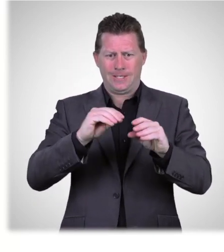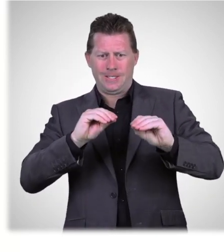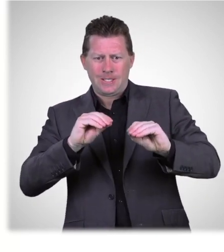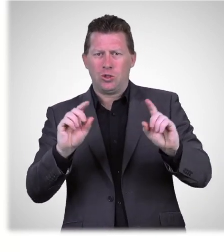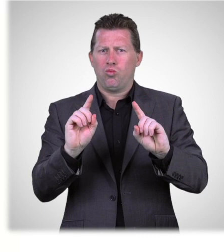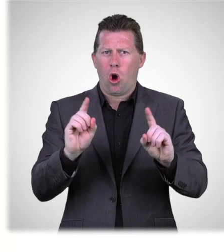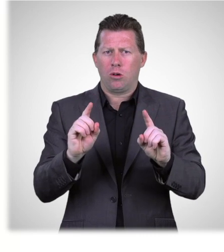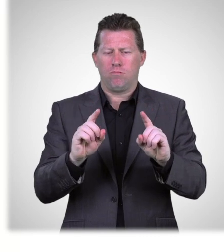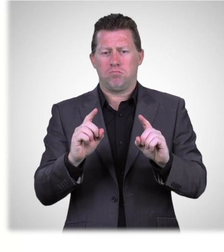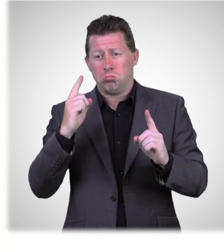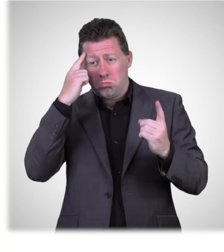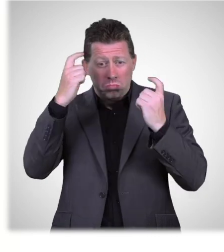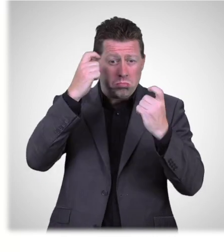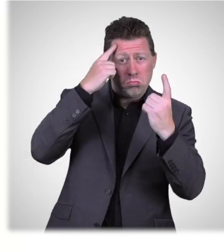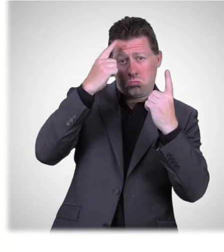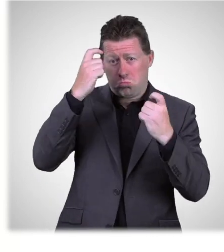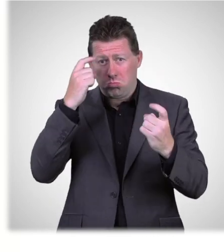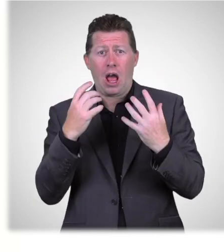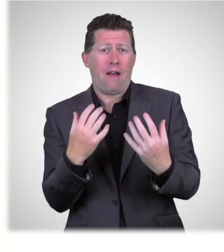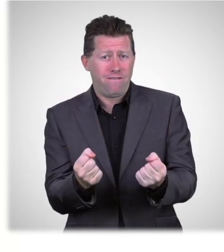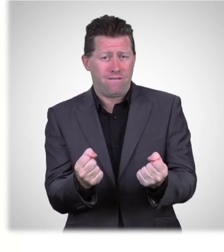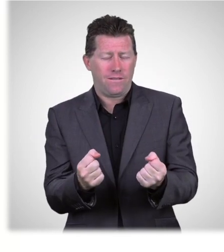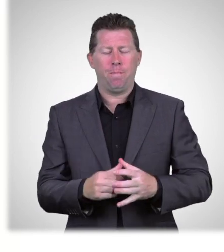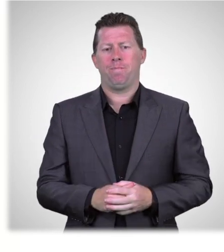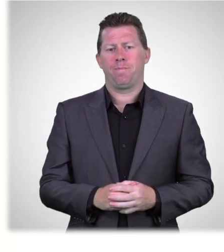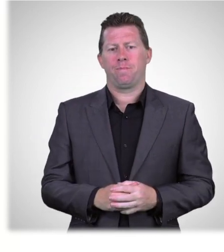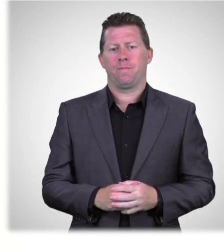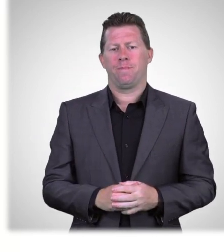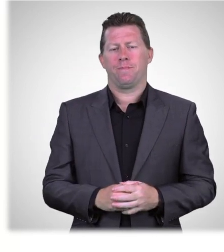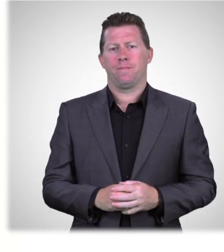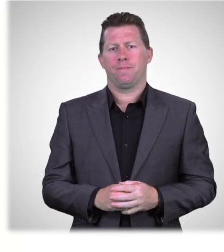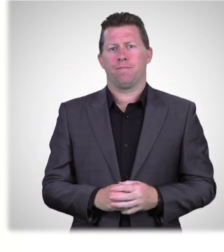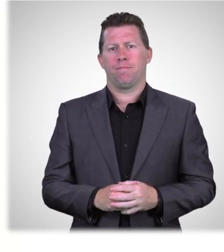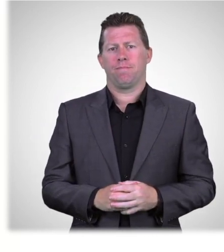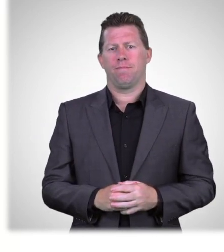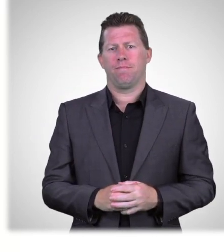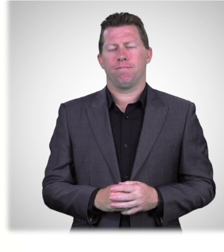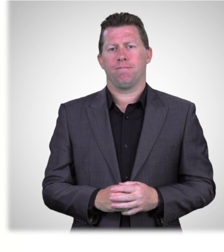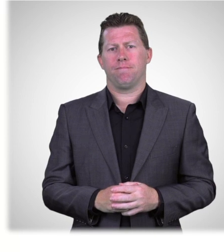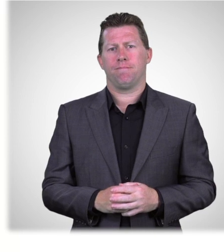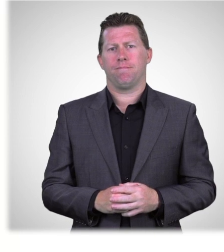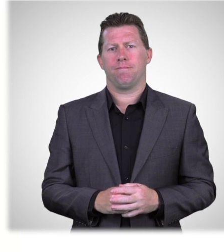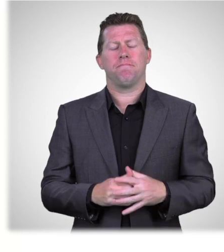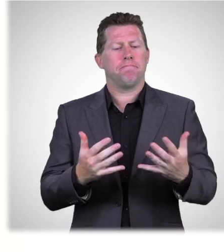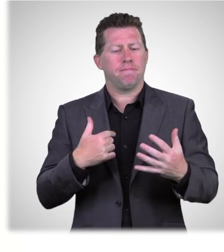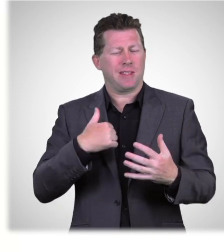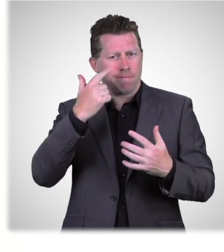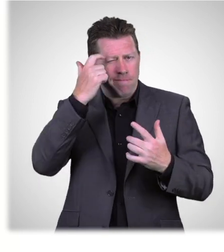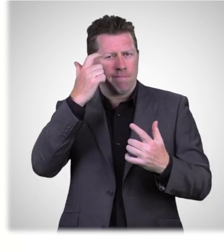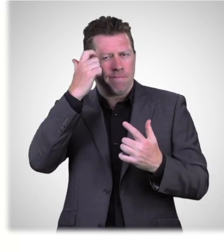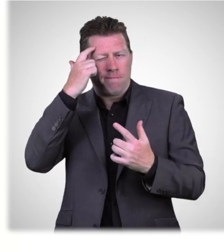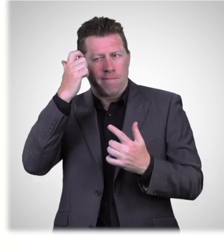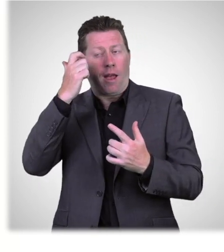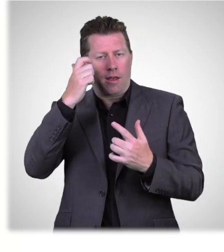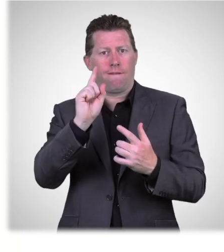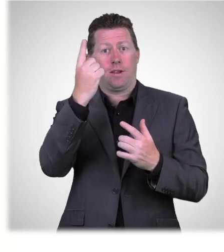I start by just sort of throwing ideas around. So I would come up with the first part of the lesson